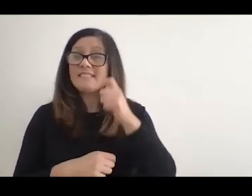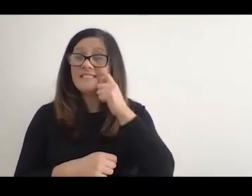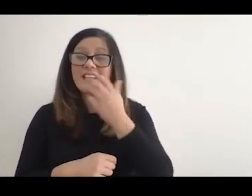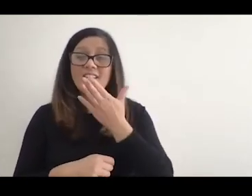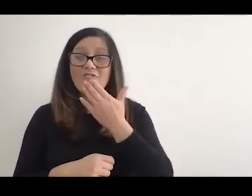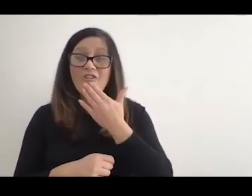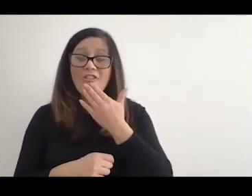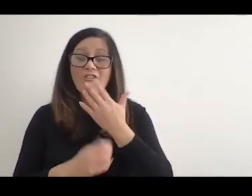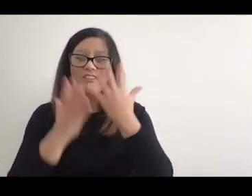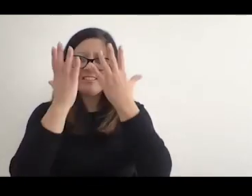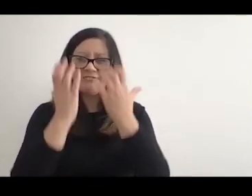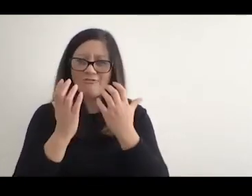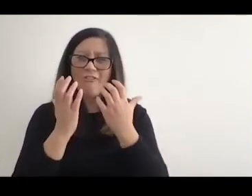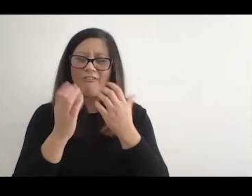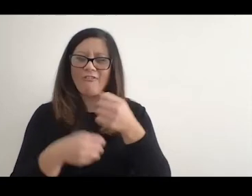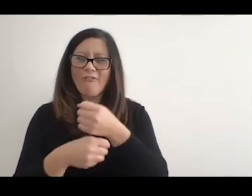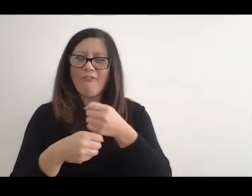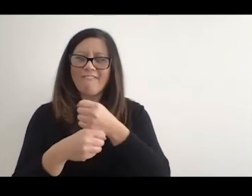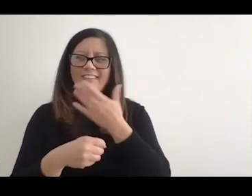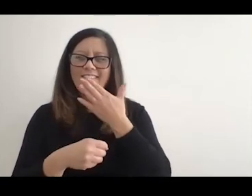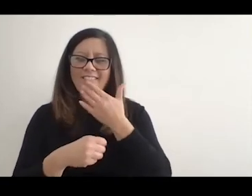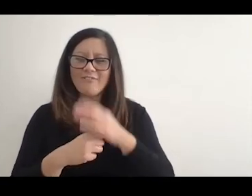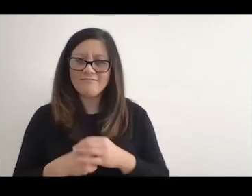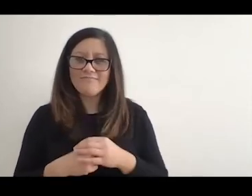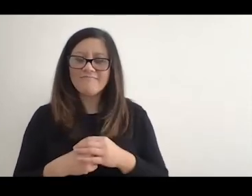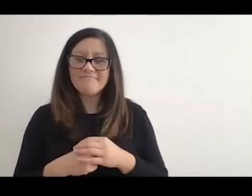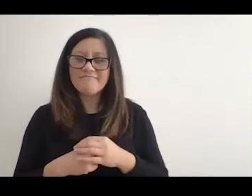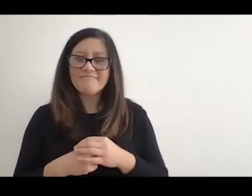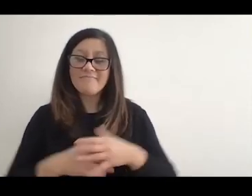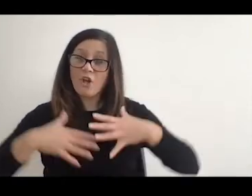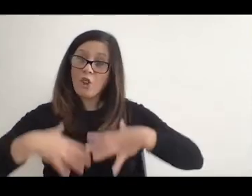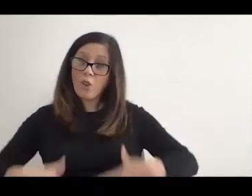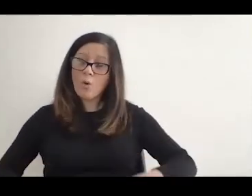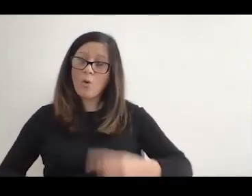I'm wearing gold accessories. I have what I would refer to as